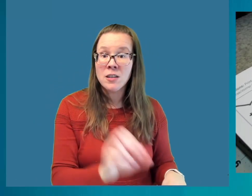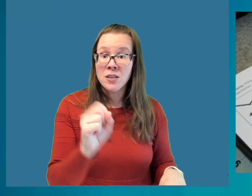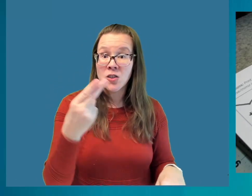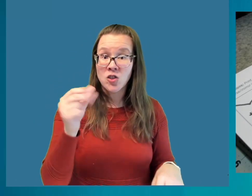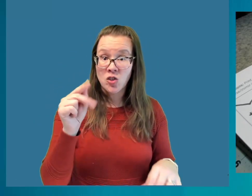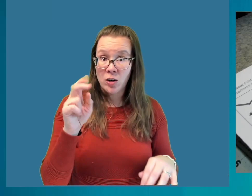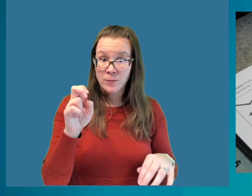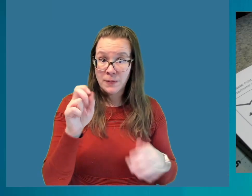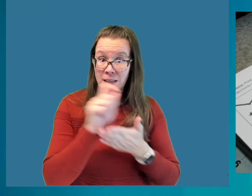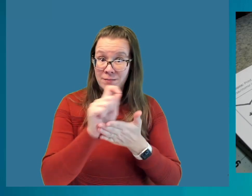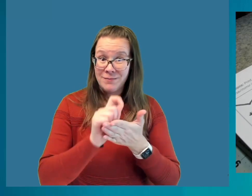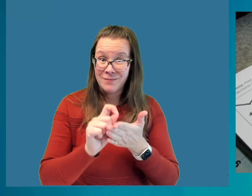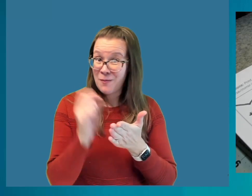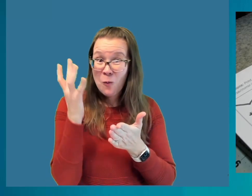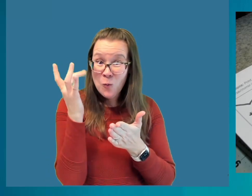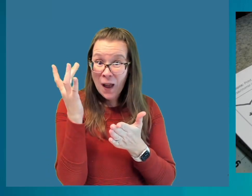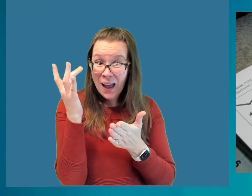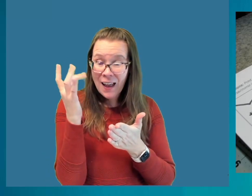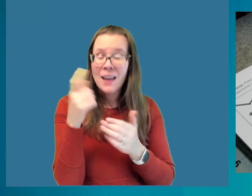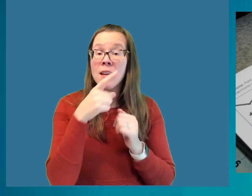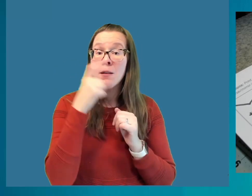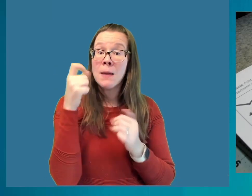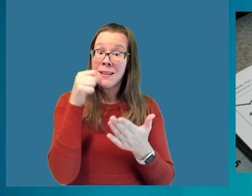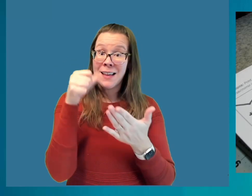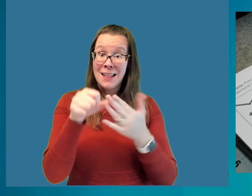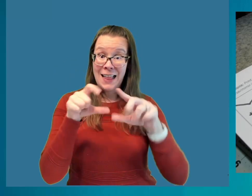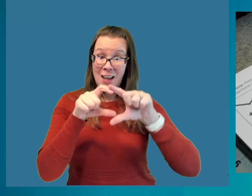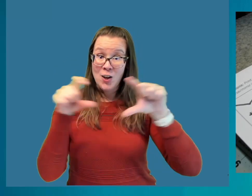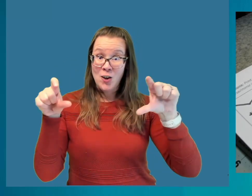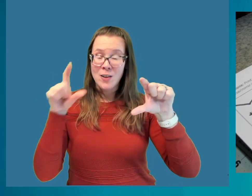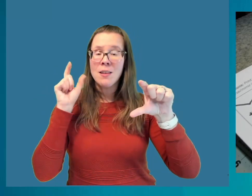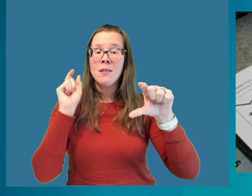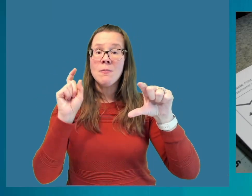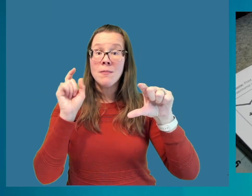but trust me I went through several versions of it and just erased right on the sheet: